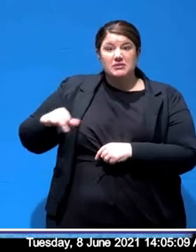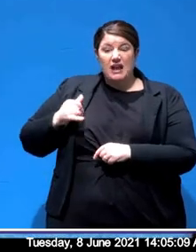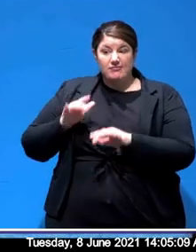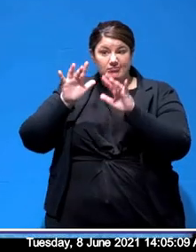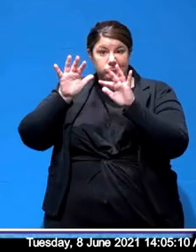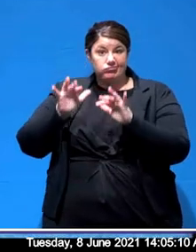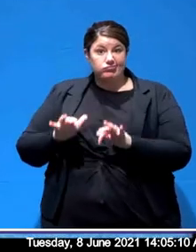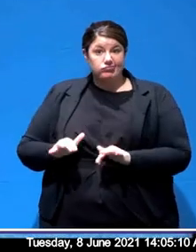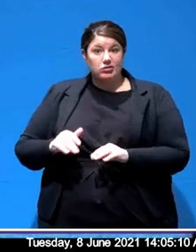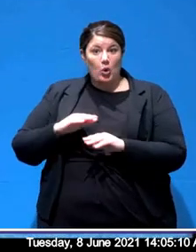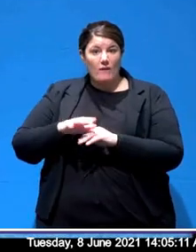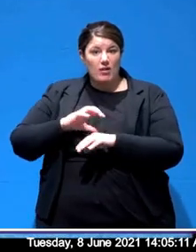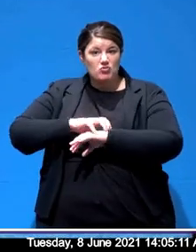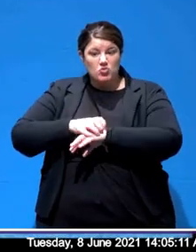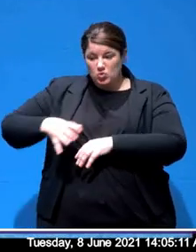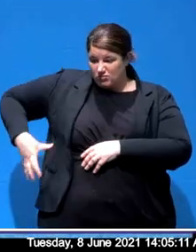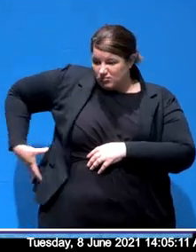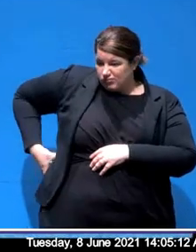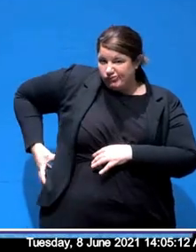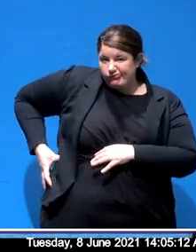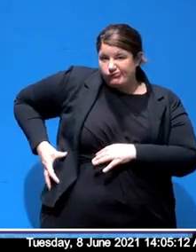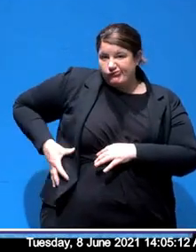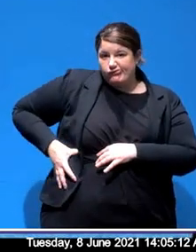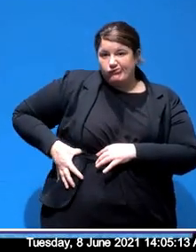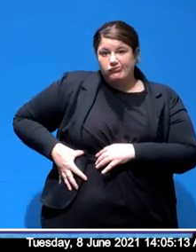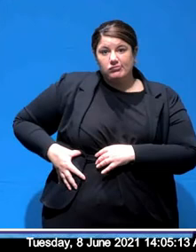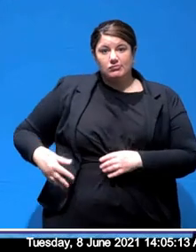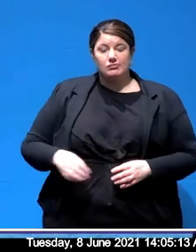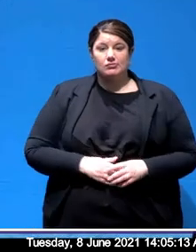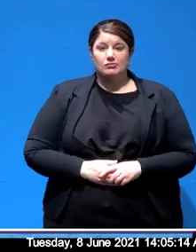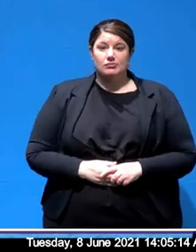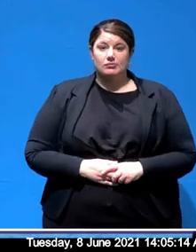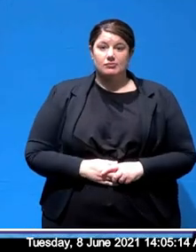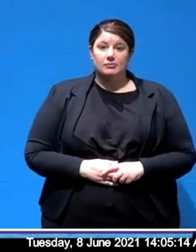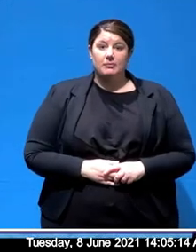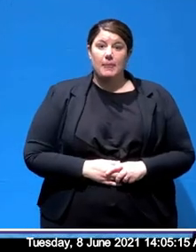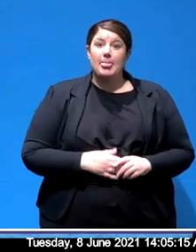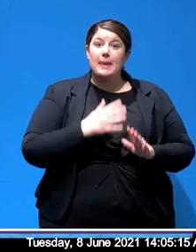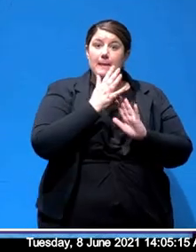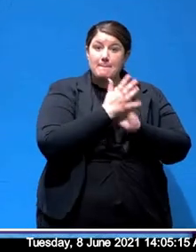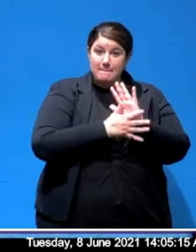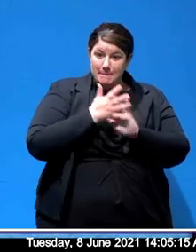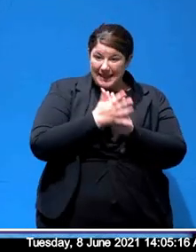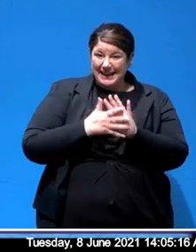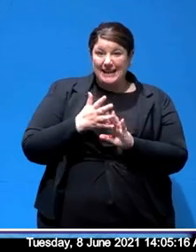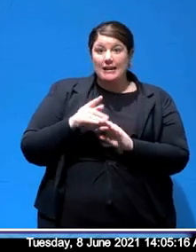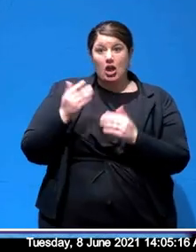So do I understand from that, that the bruising was noticed the day before by the last shift? Yes.